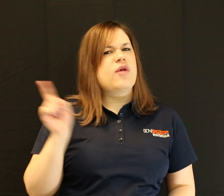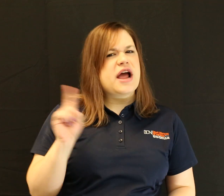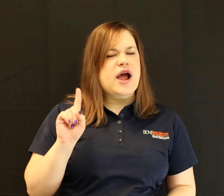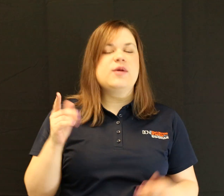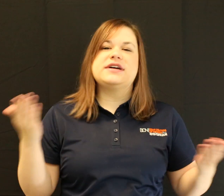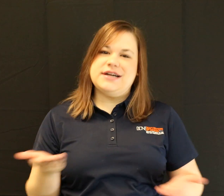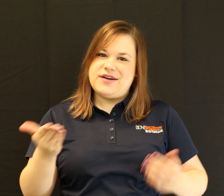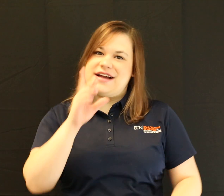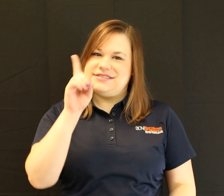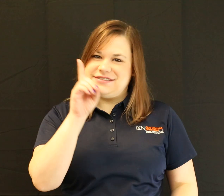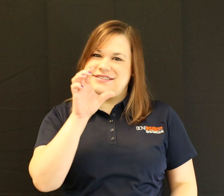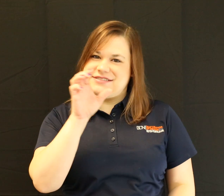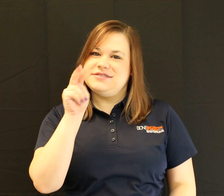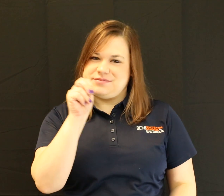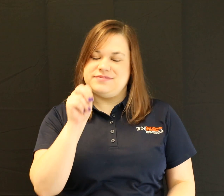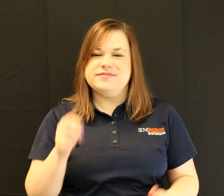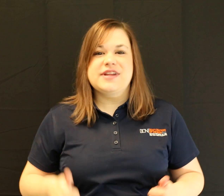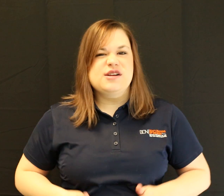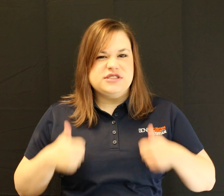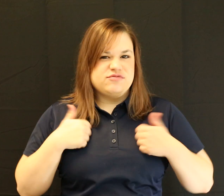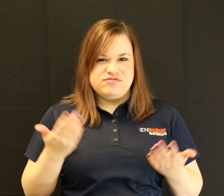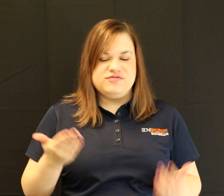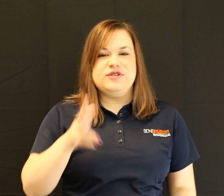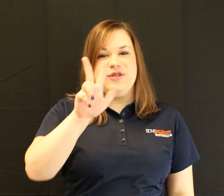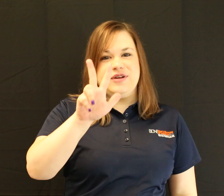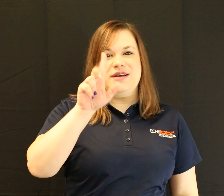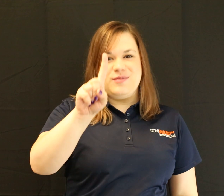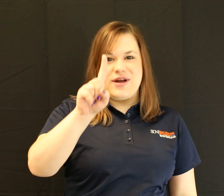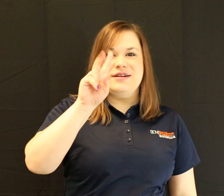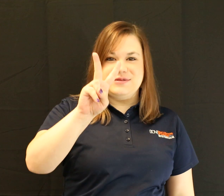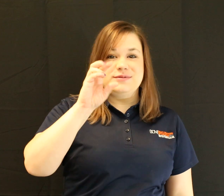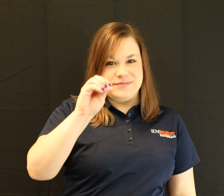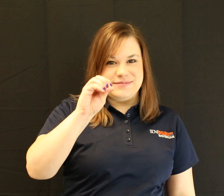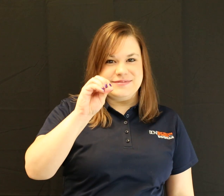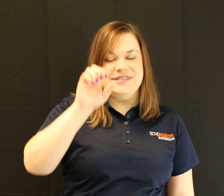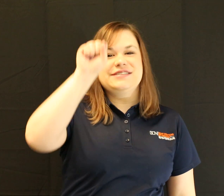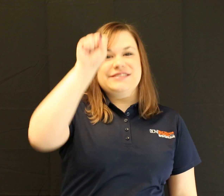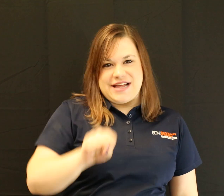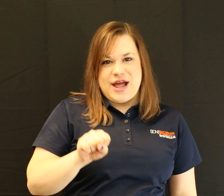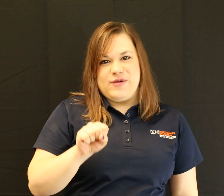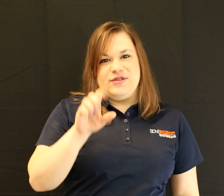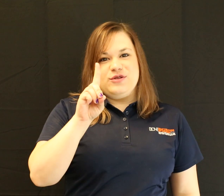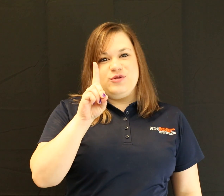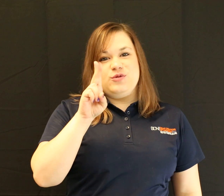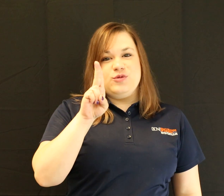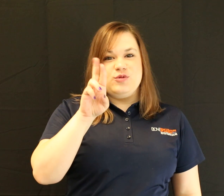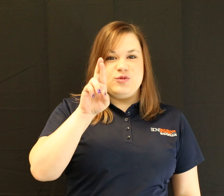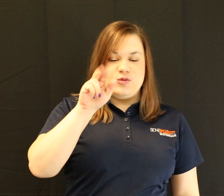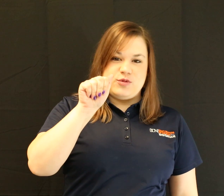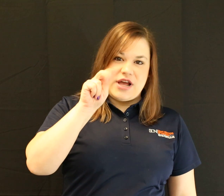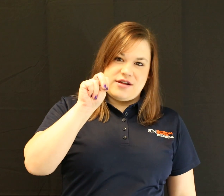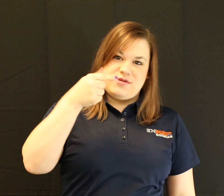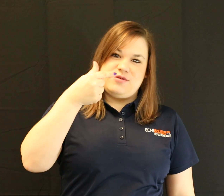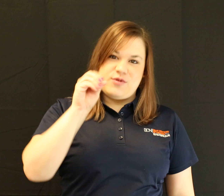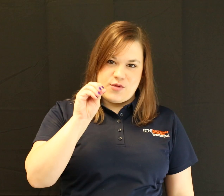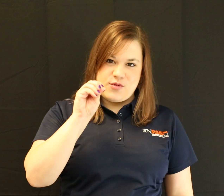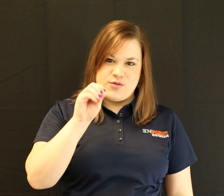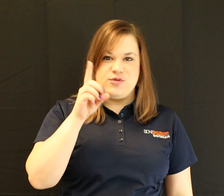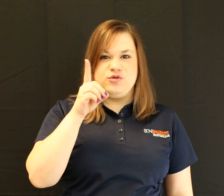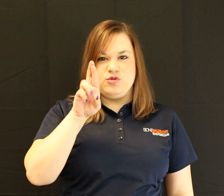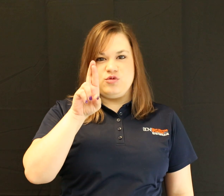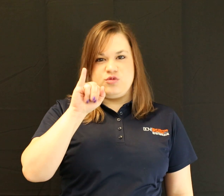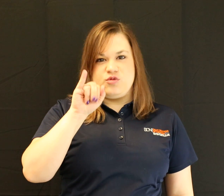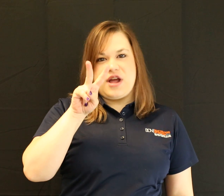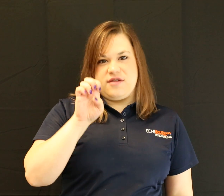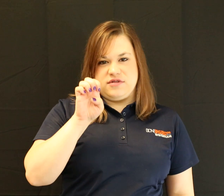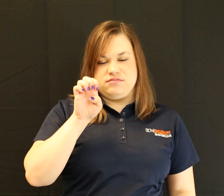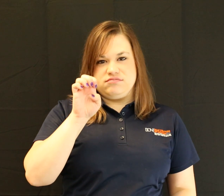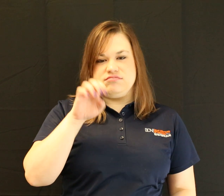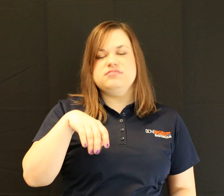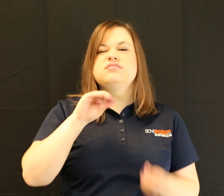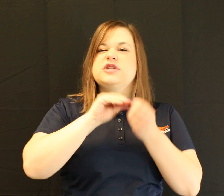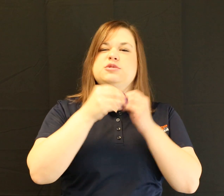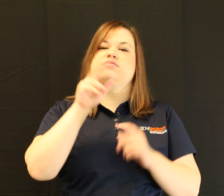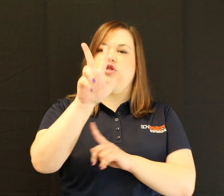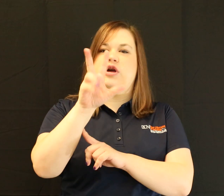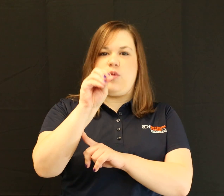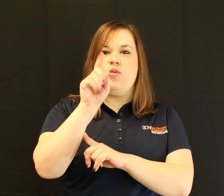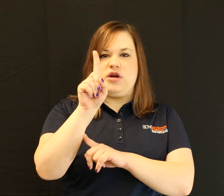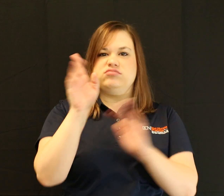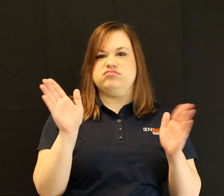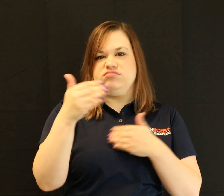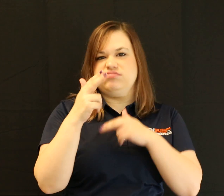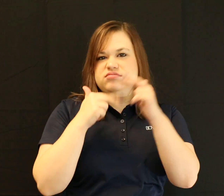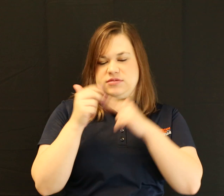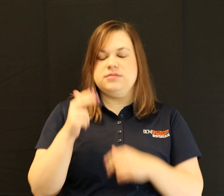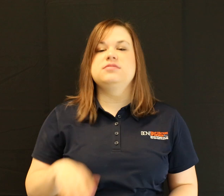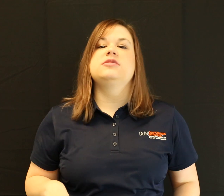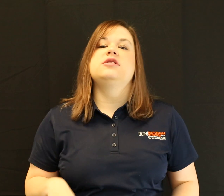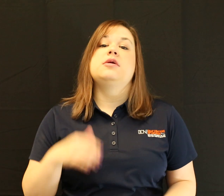here at DCN 3120 S. Durango Dr Ste 301 Las Vegas NV 89117